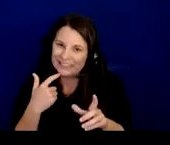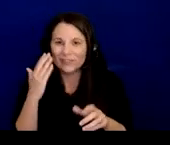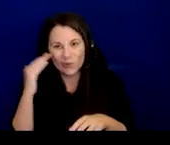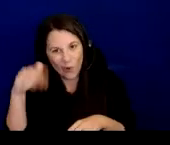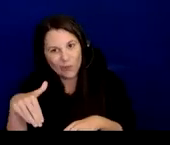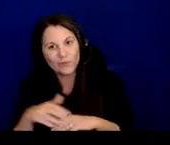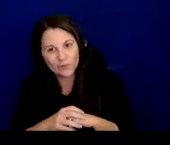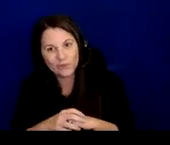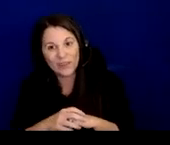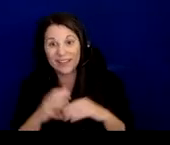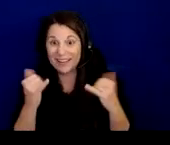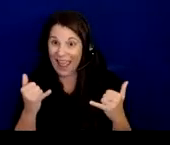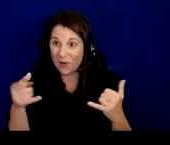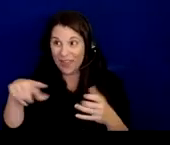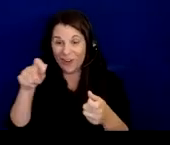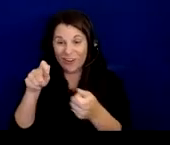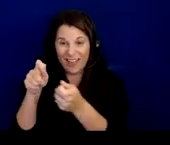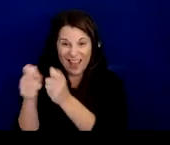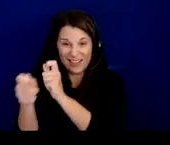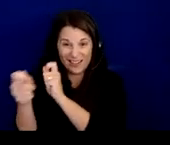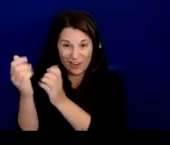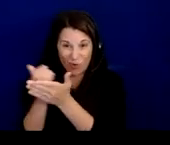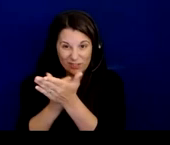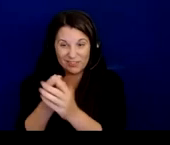they're editing courses rather than adding and I know there's some folks in this